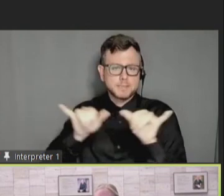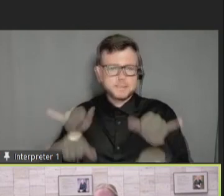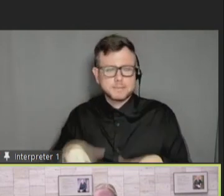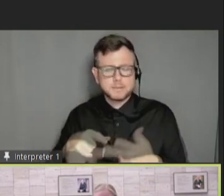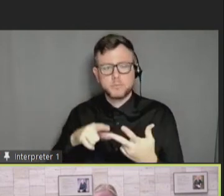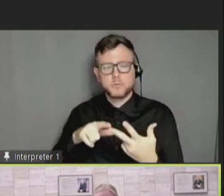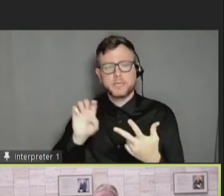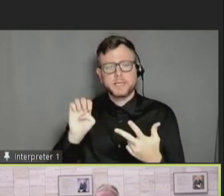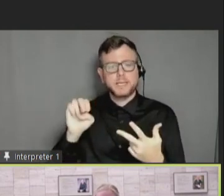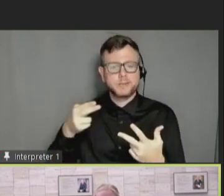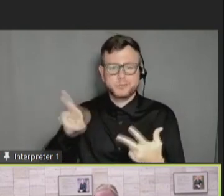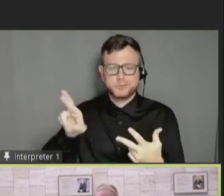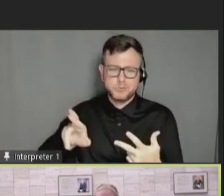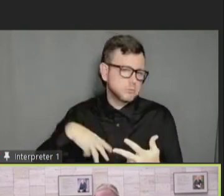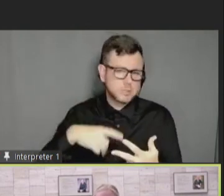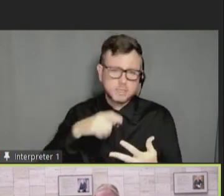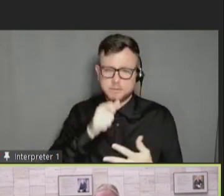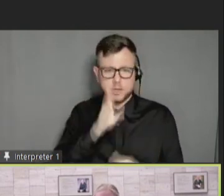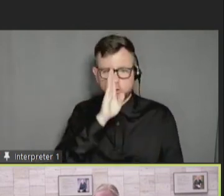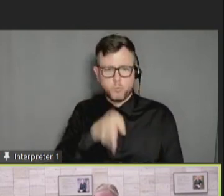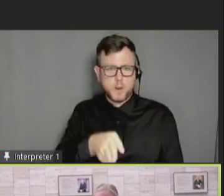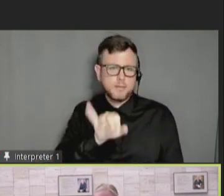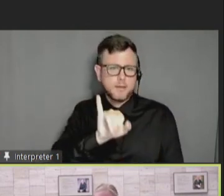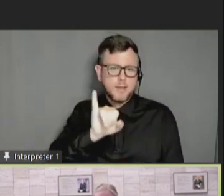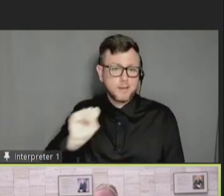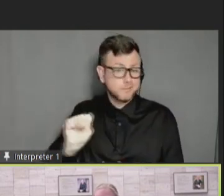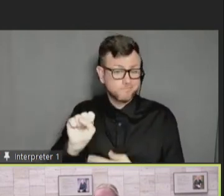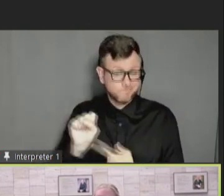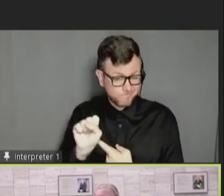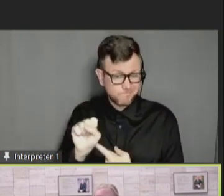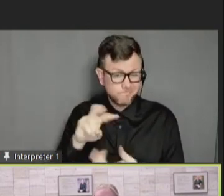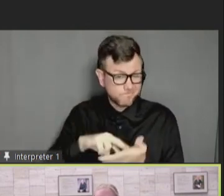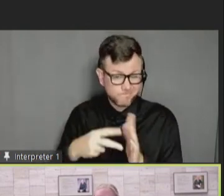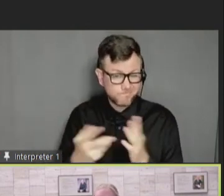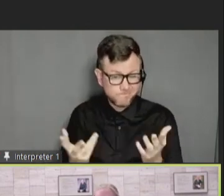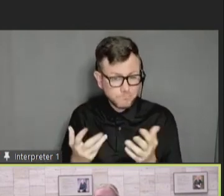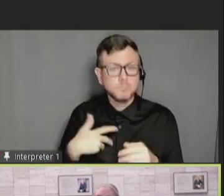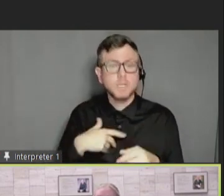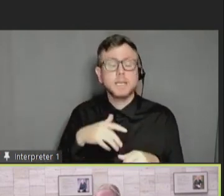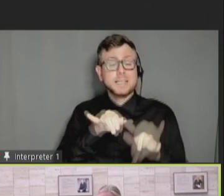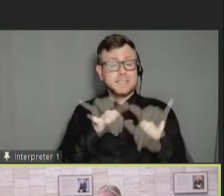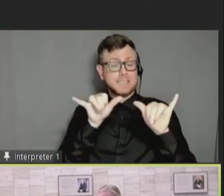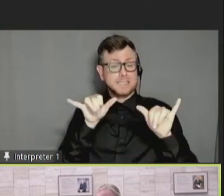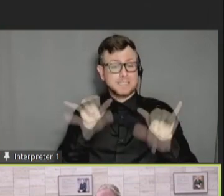It's not being directly keyed into the IIS. That means that those systems also have to